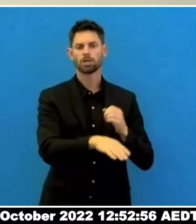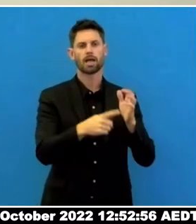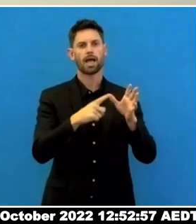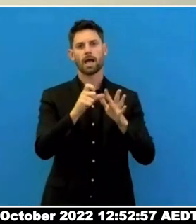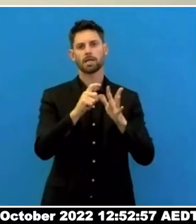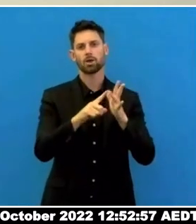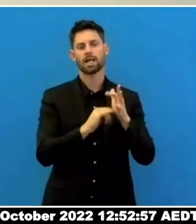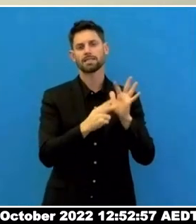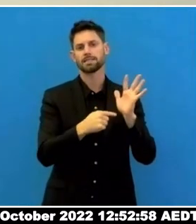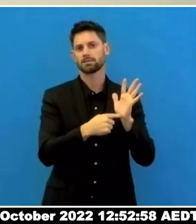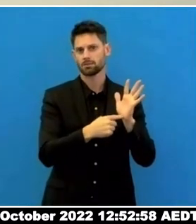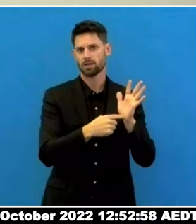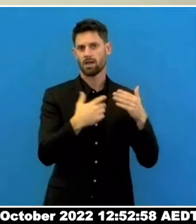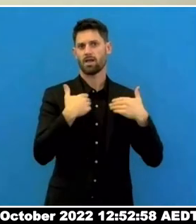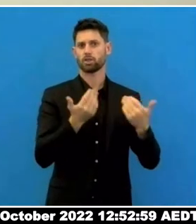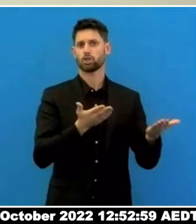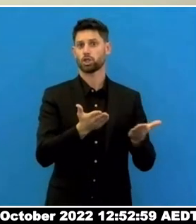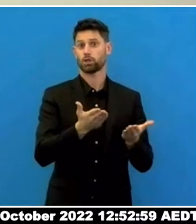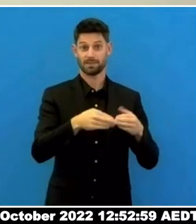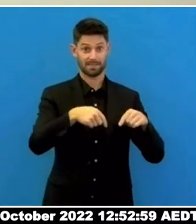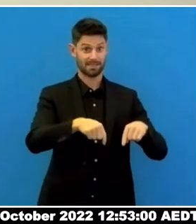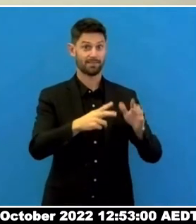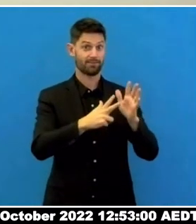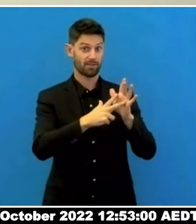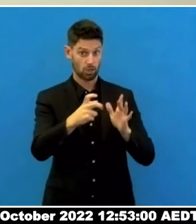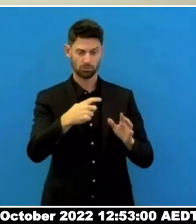in Victoria, and because of that close relationship,